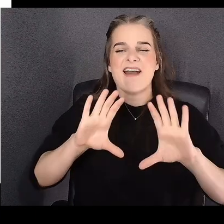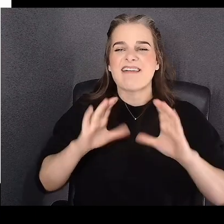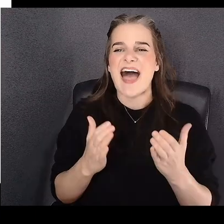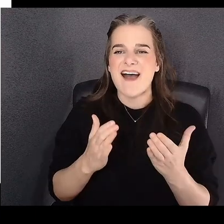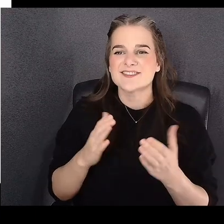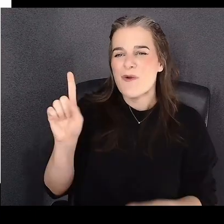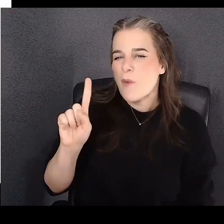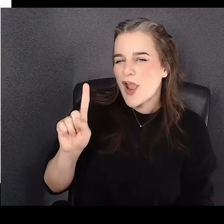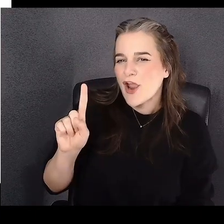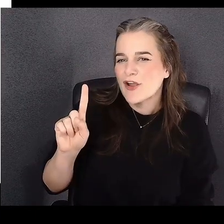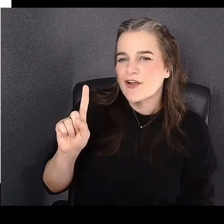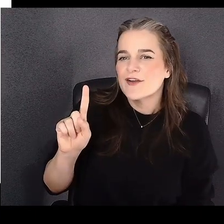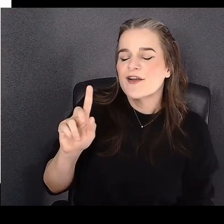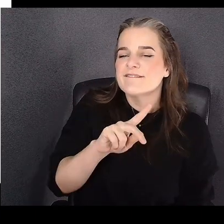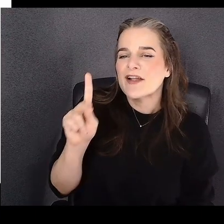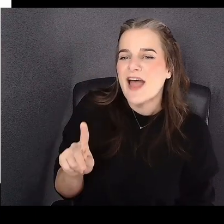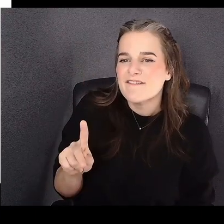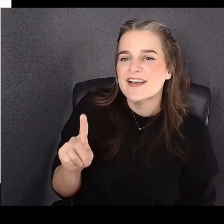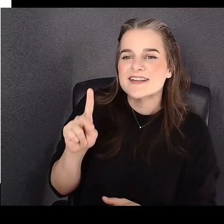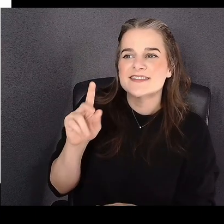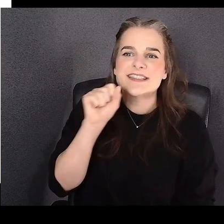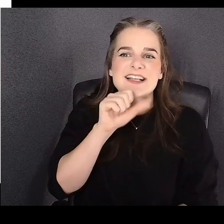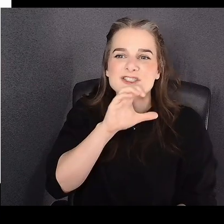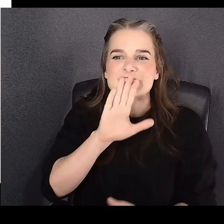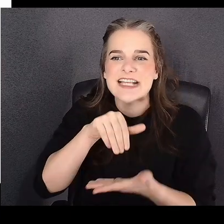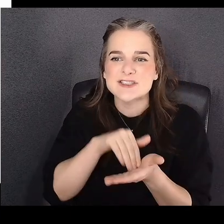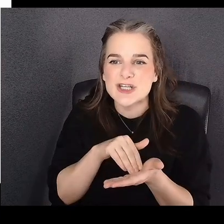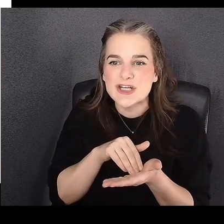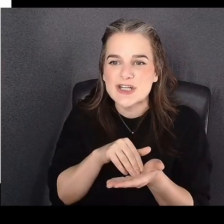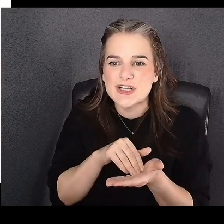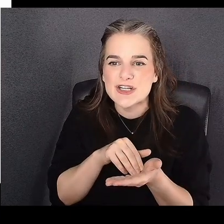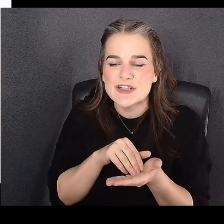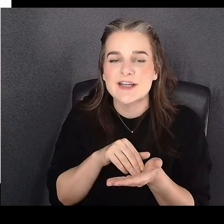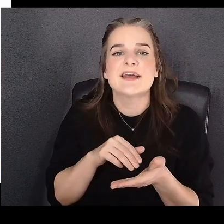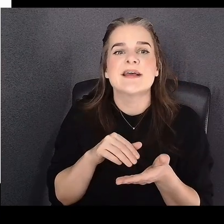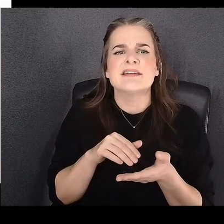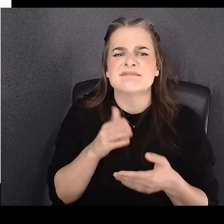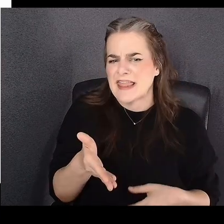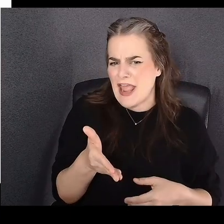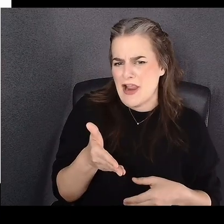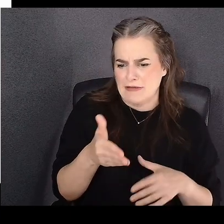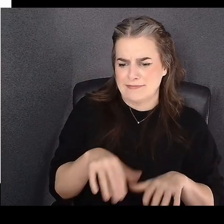In that time, we really took on, probably, a class of 10 to 12 individuals weekly